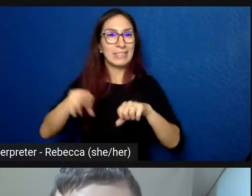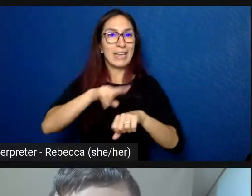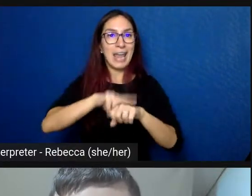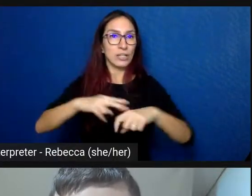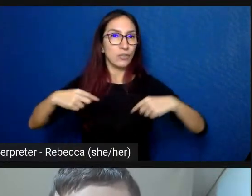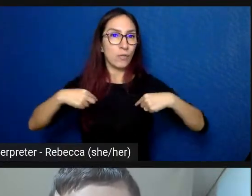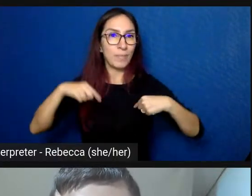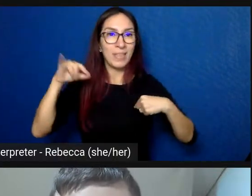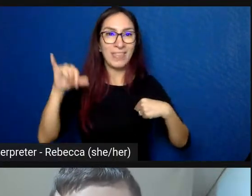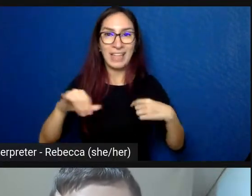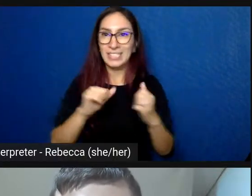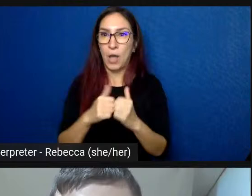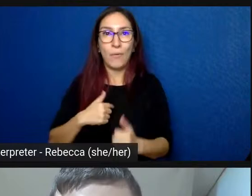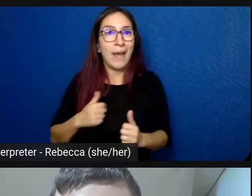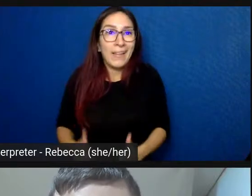And I do not know